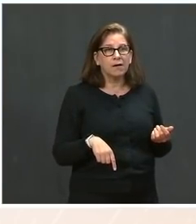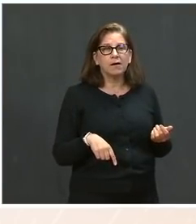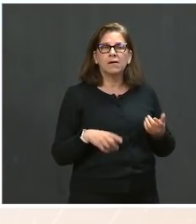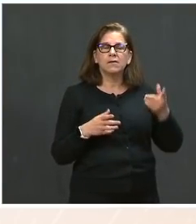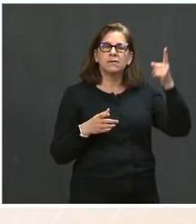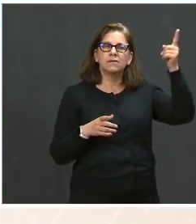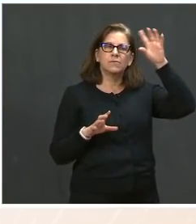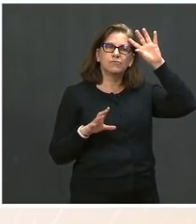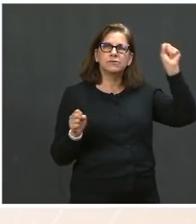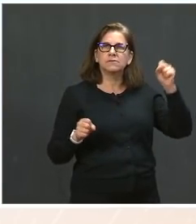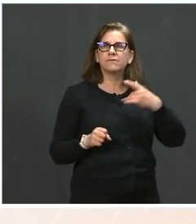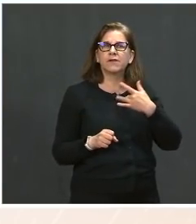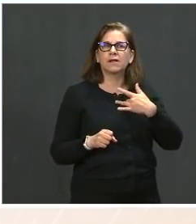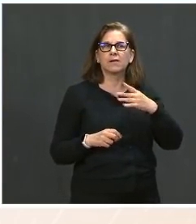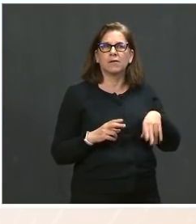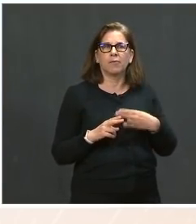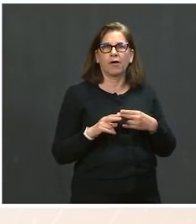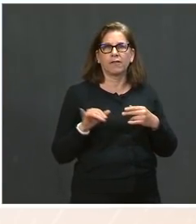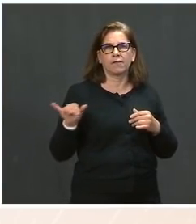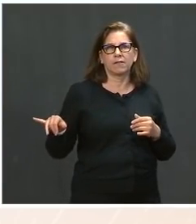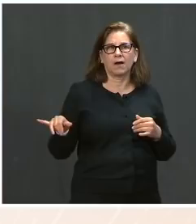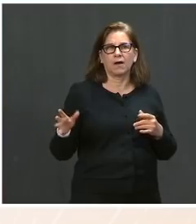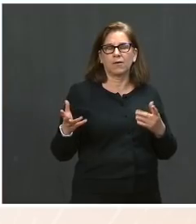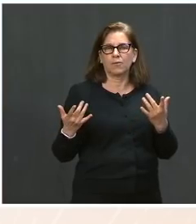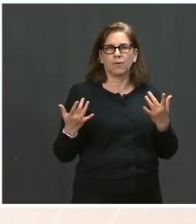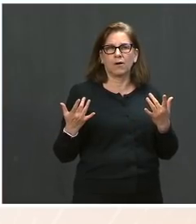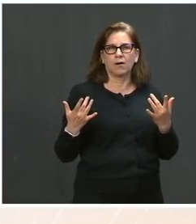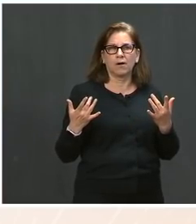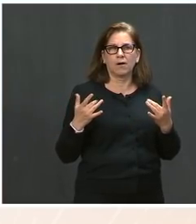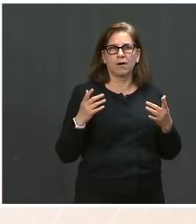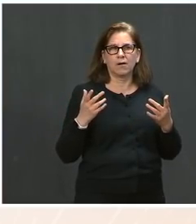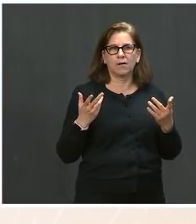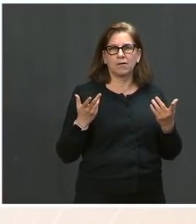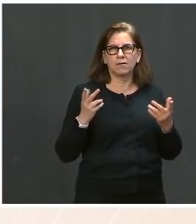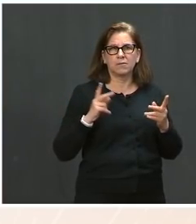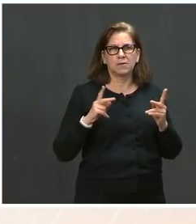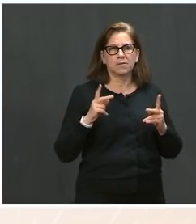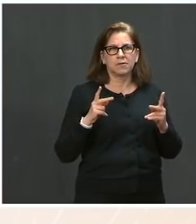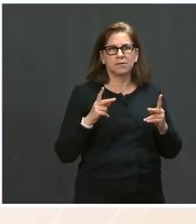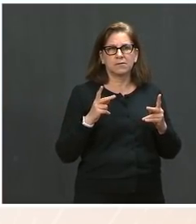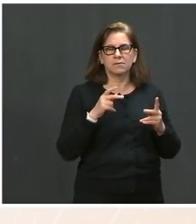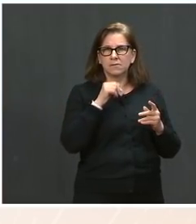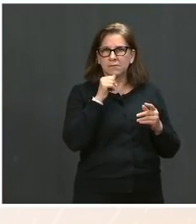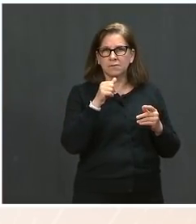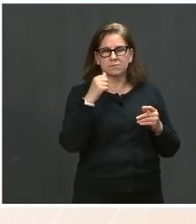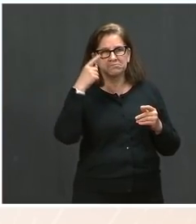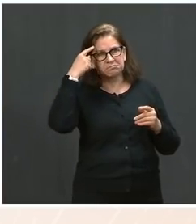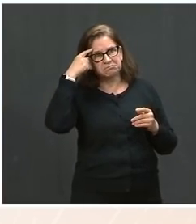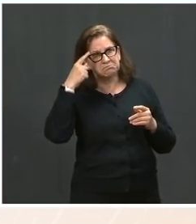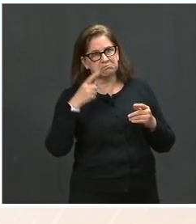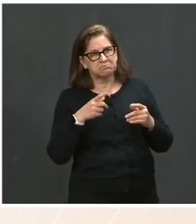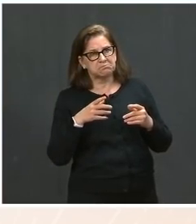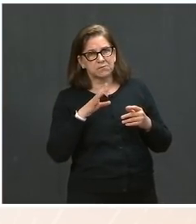Why is it in their interest for their troops to be serving in harm's way overseas beyond this month?